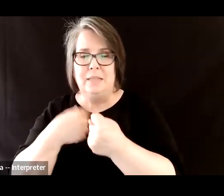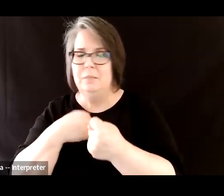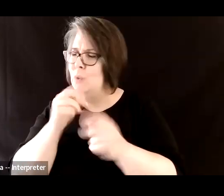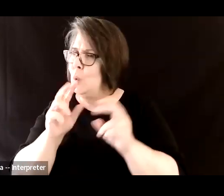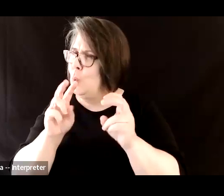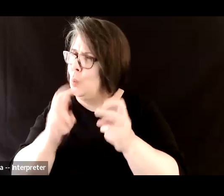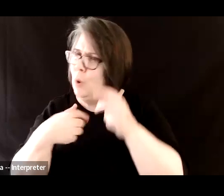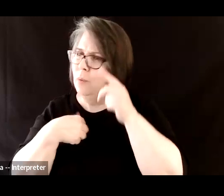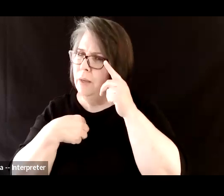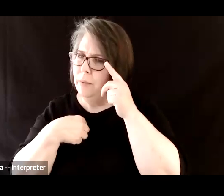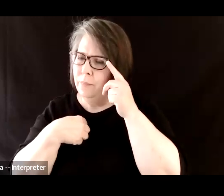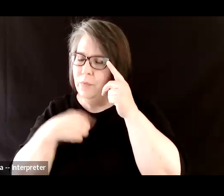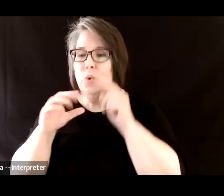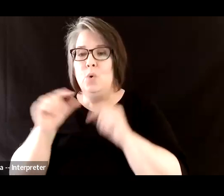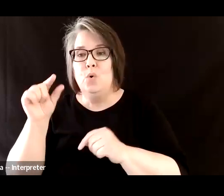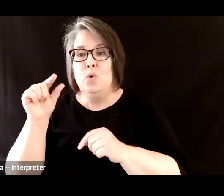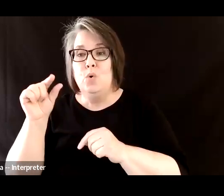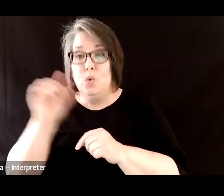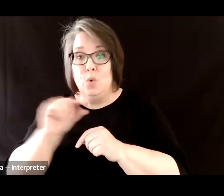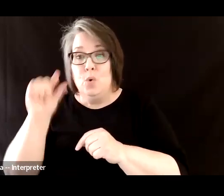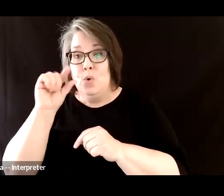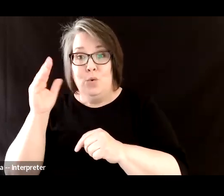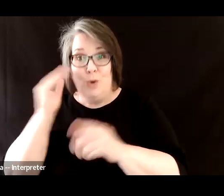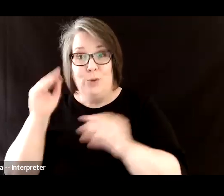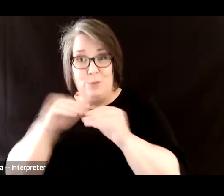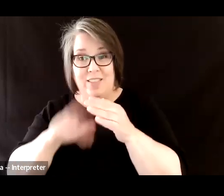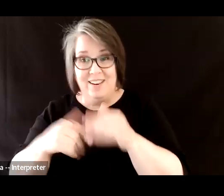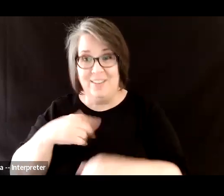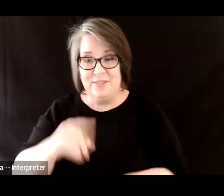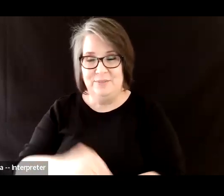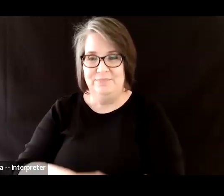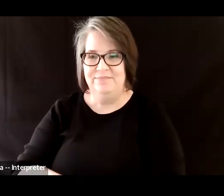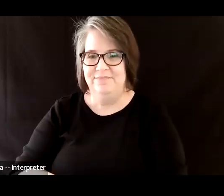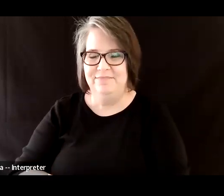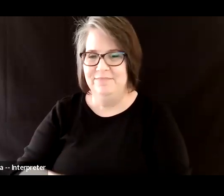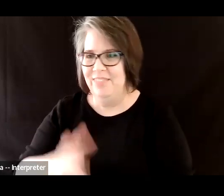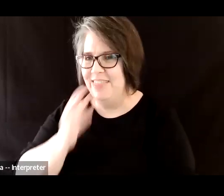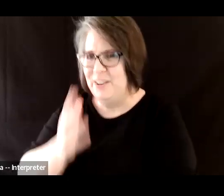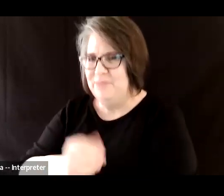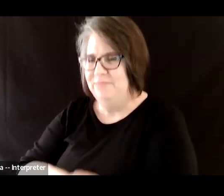Google will know more than I do for that question but I do think it does. >> Cheryl: Okay, thank you.